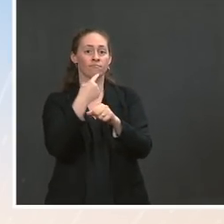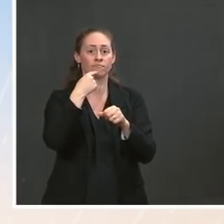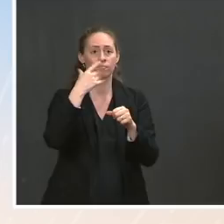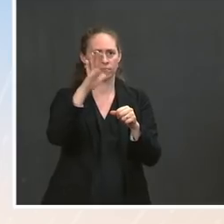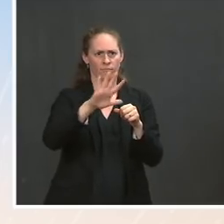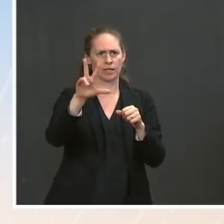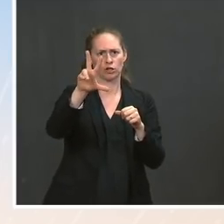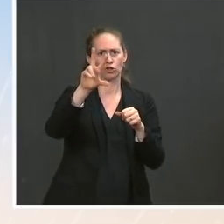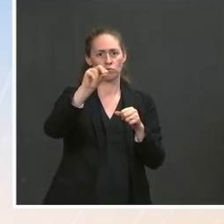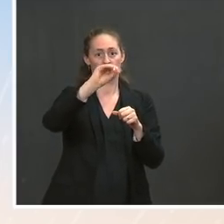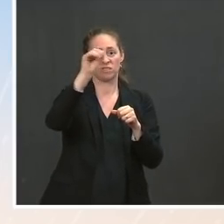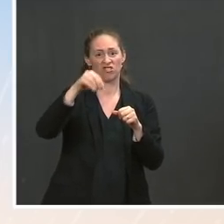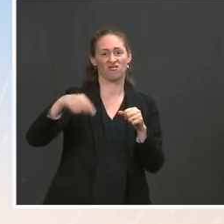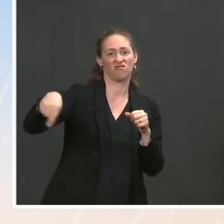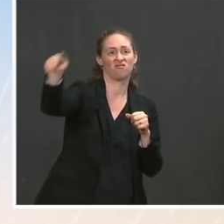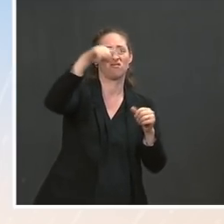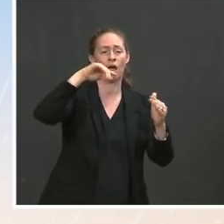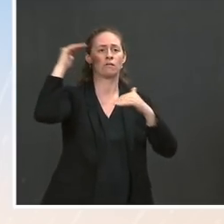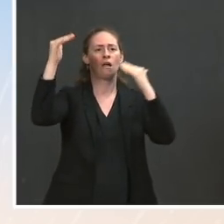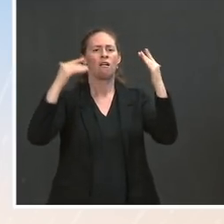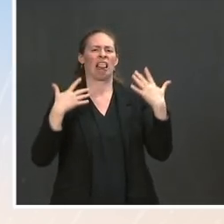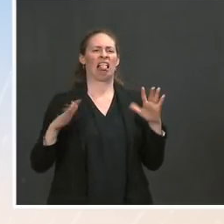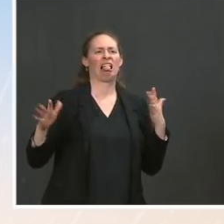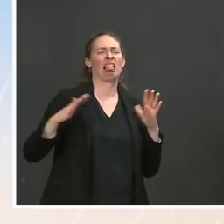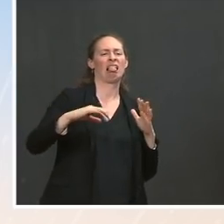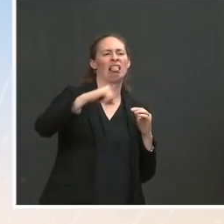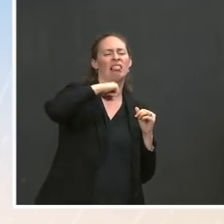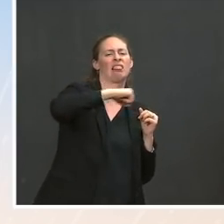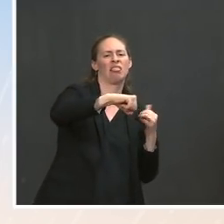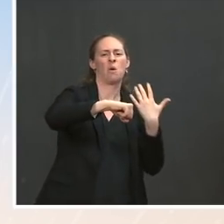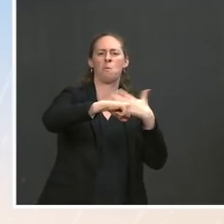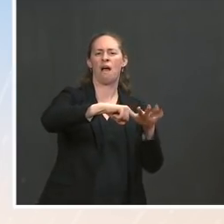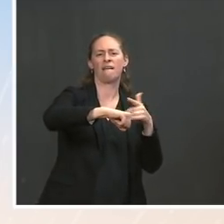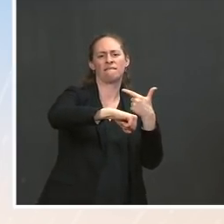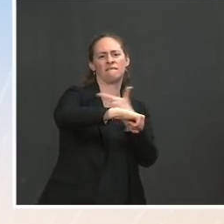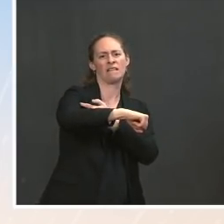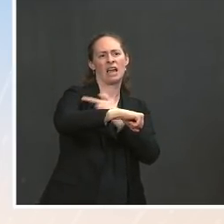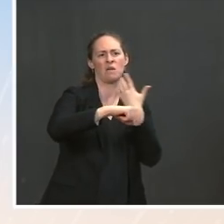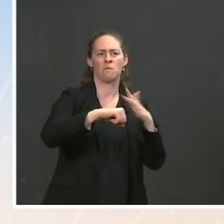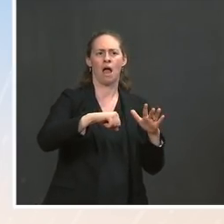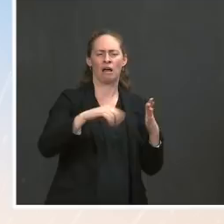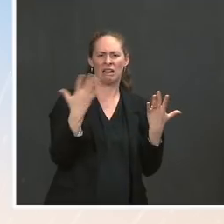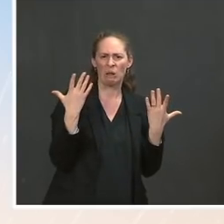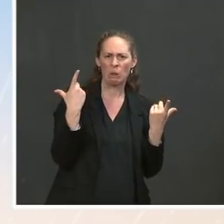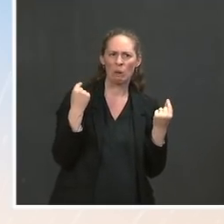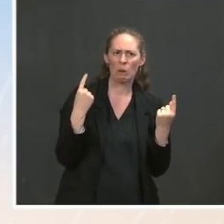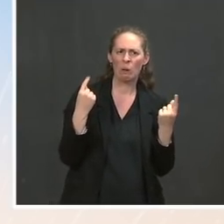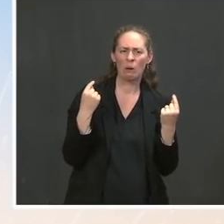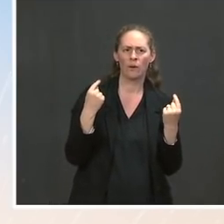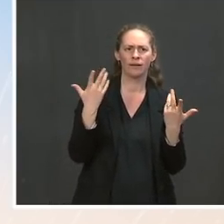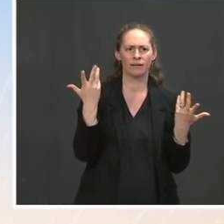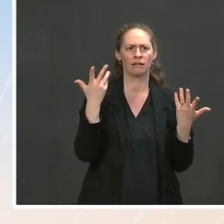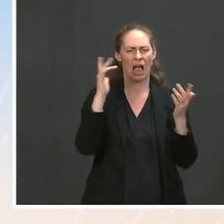How do you get things back to normal with those types of figures? And when, specifically, do you plan to move forward